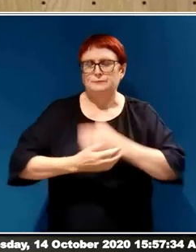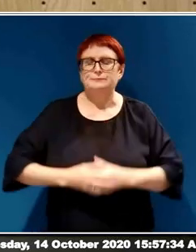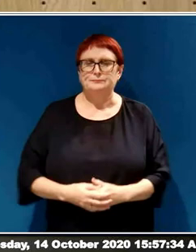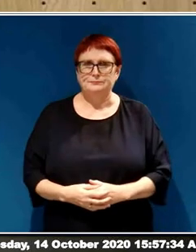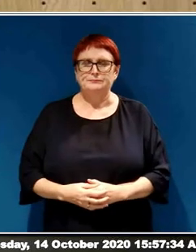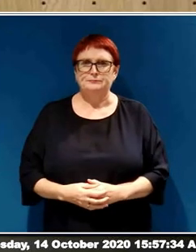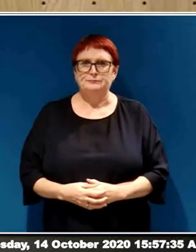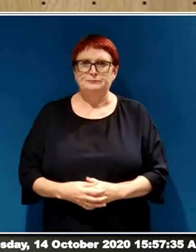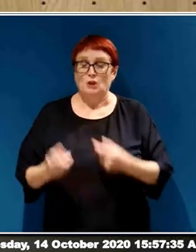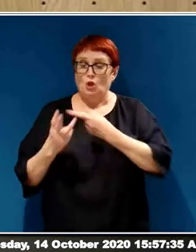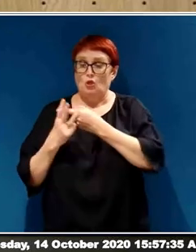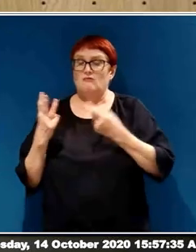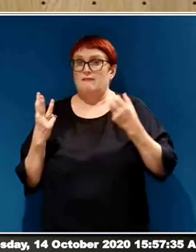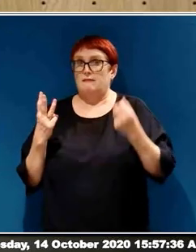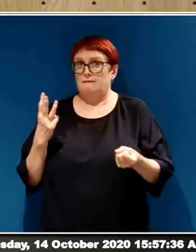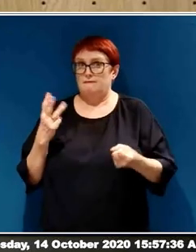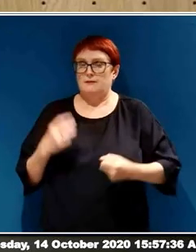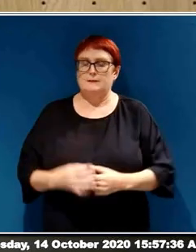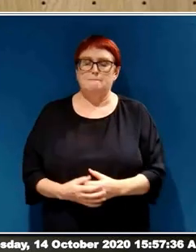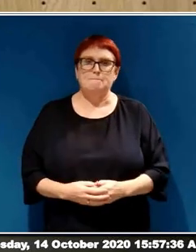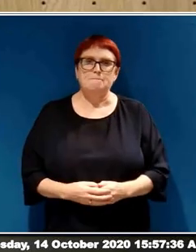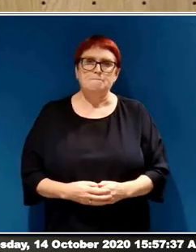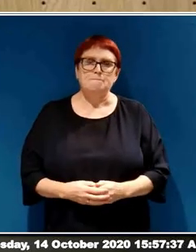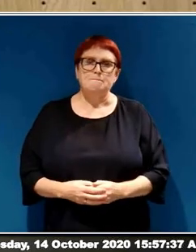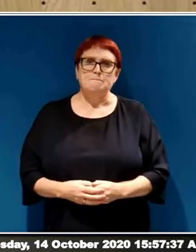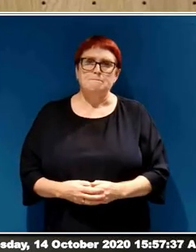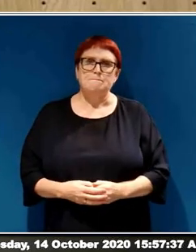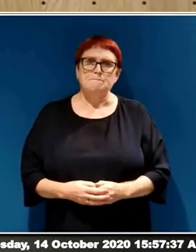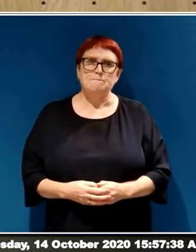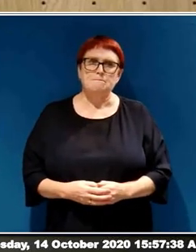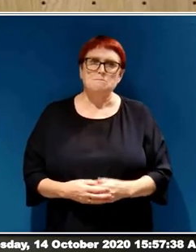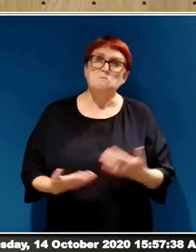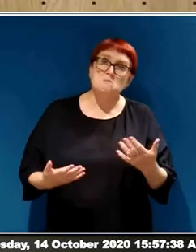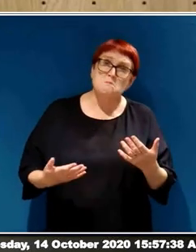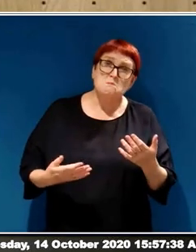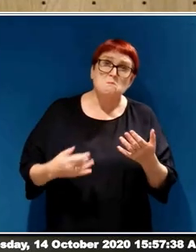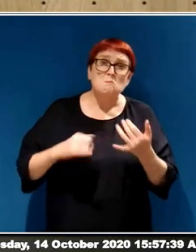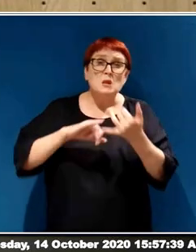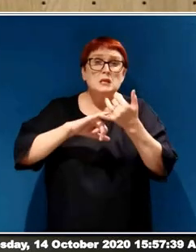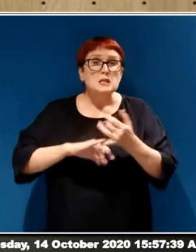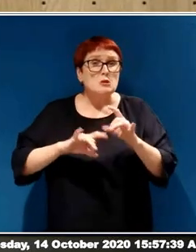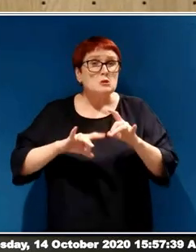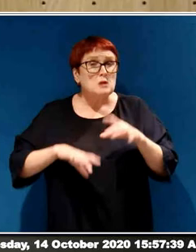limited extent, in our South Australian policy they give some advice around